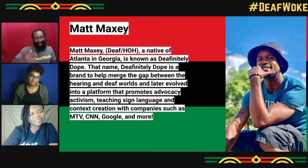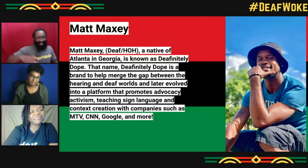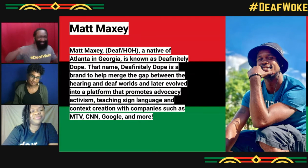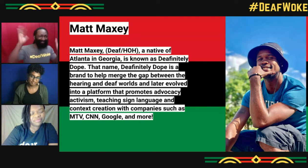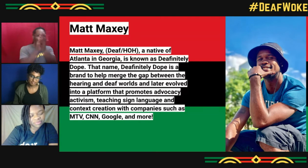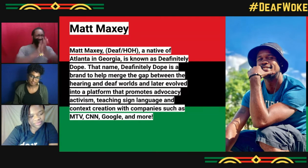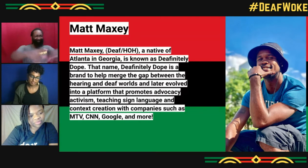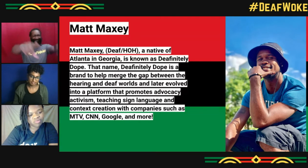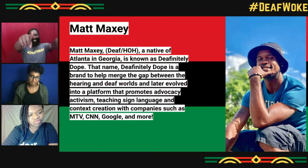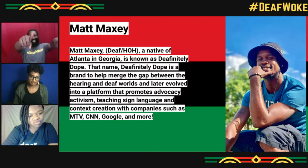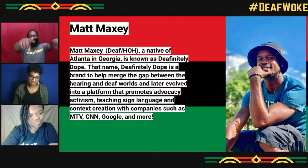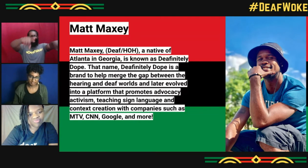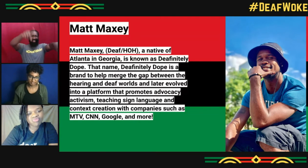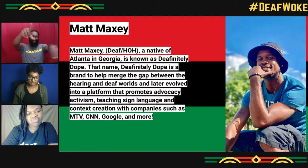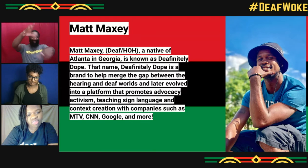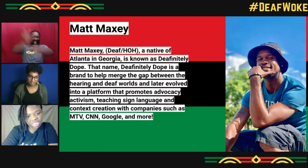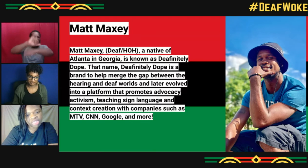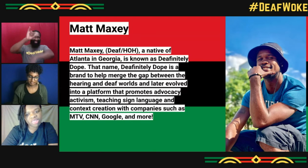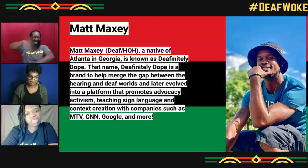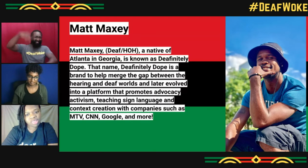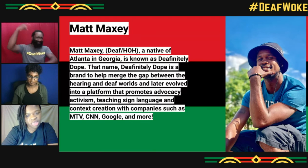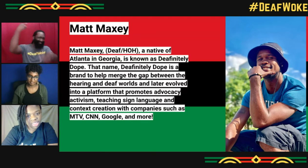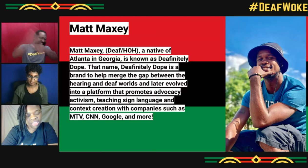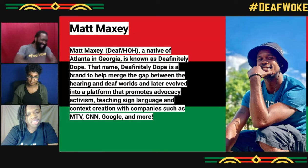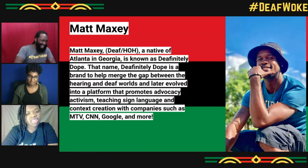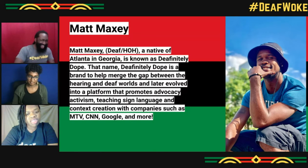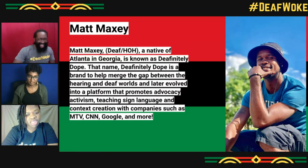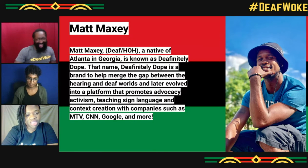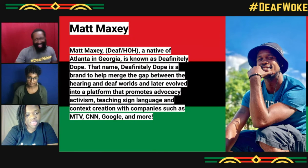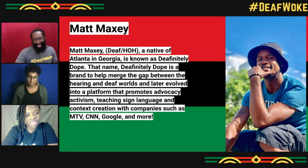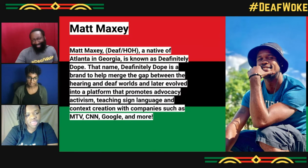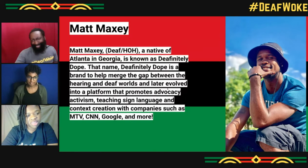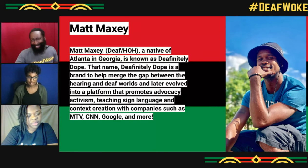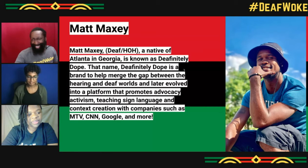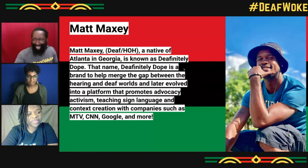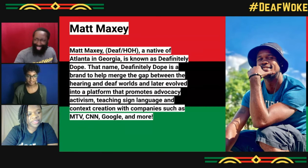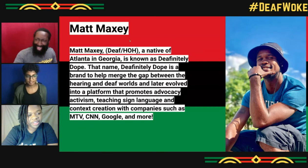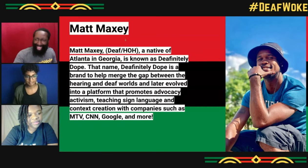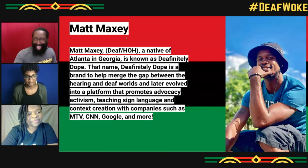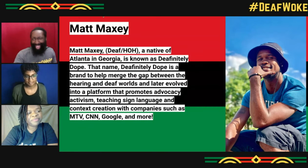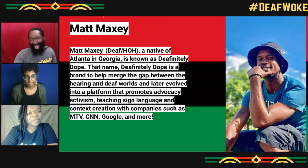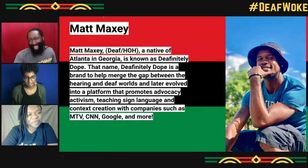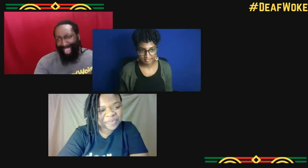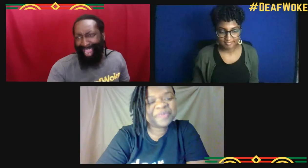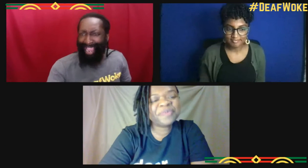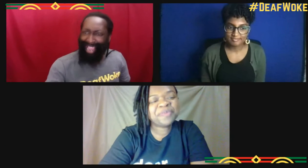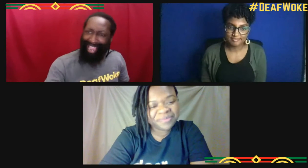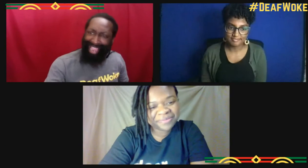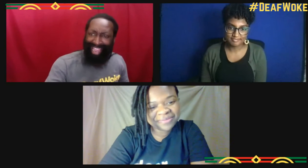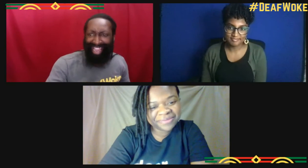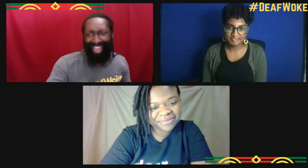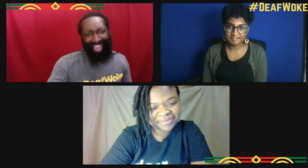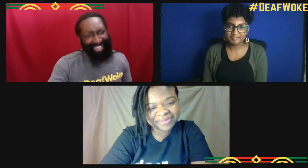the gap between the hearing and deaf worlds and later evolved to a platform. So good job, good job.